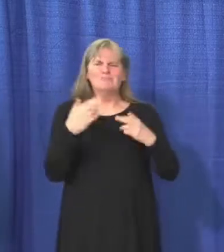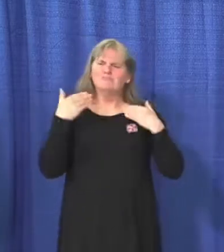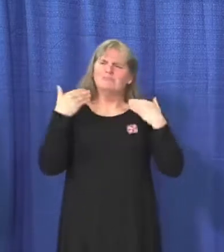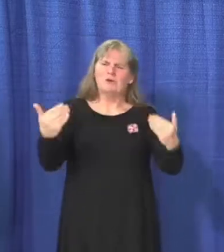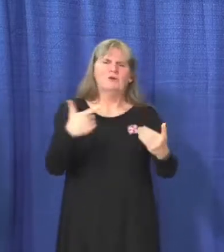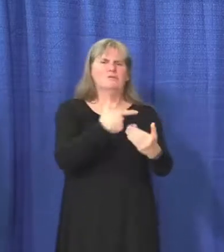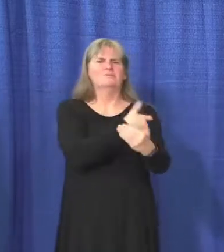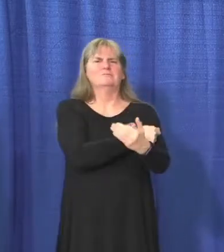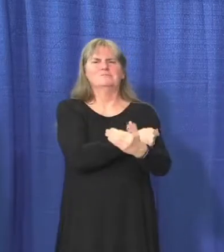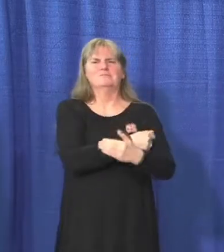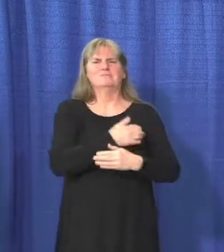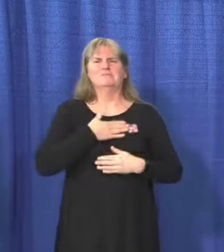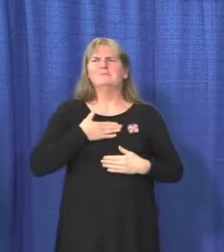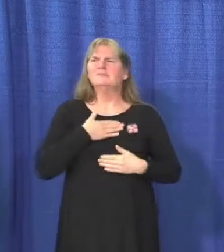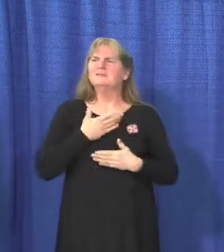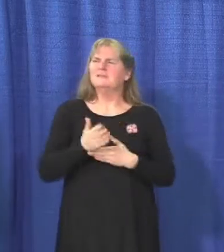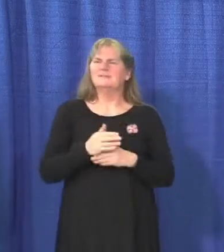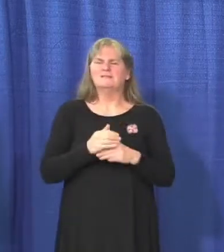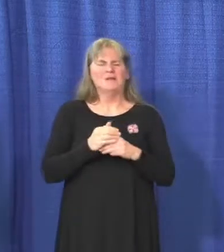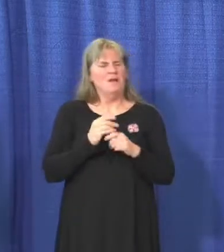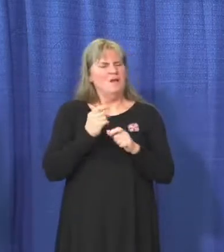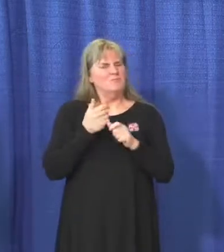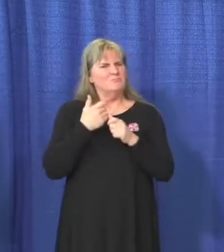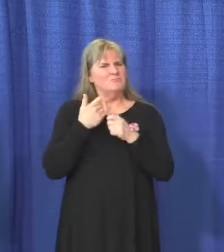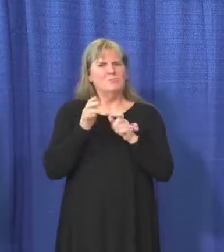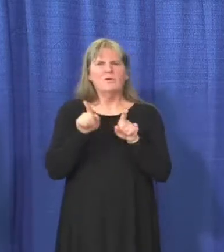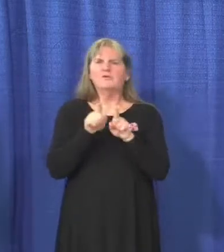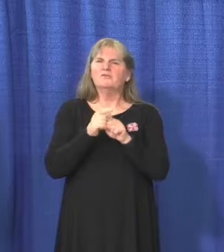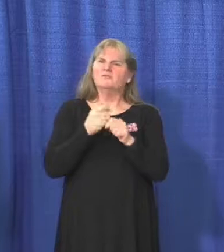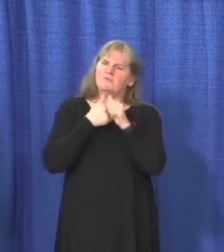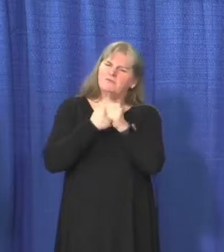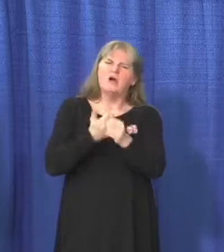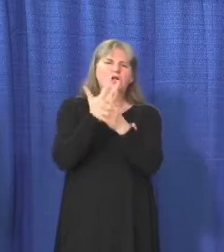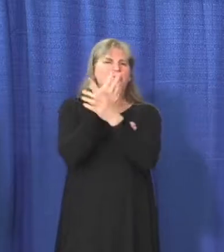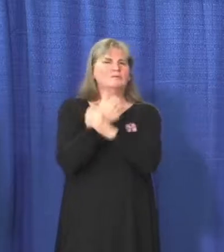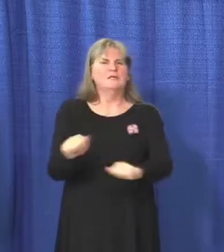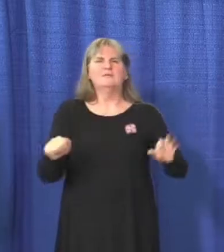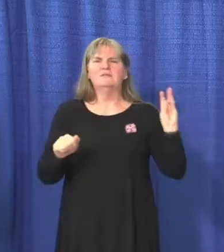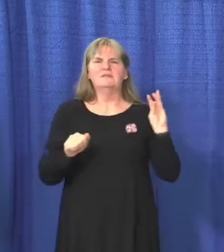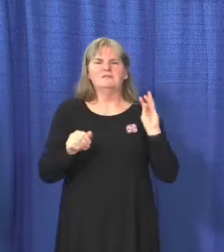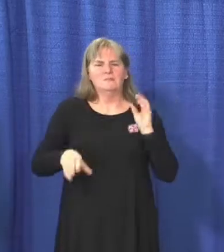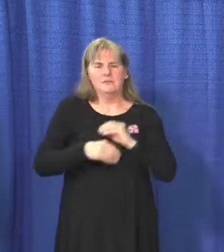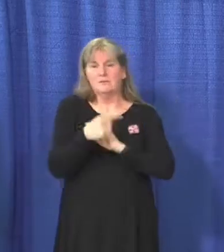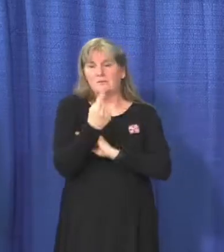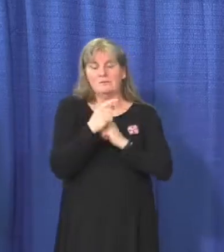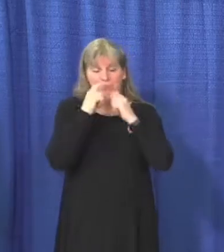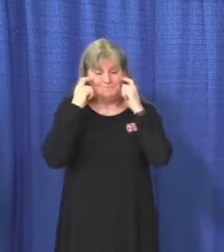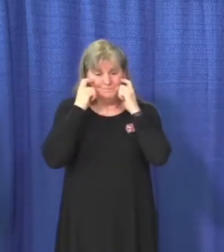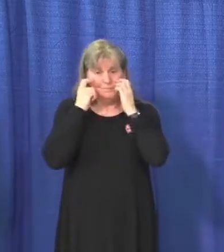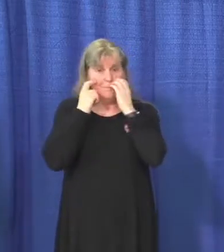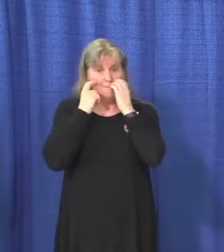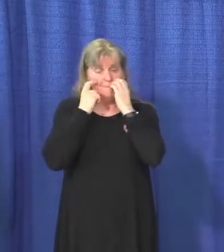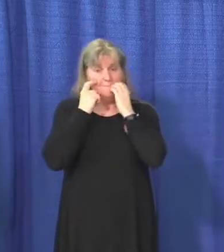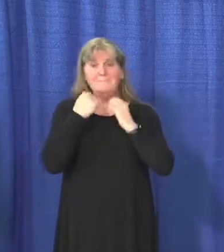practising the safe six plus one, I know I'm scheduled to get my vaccination, my first shot